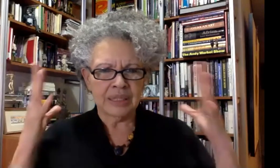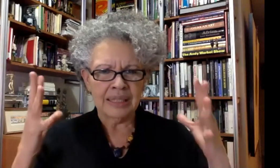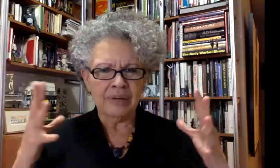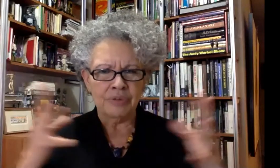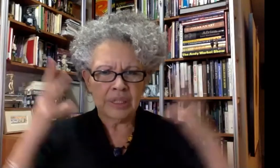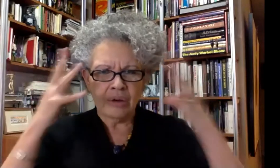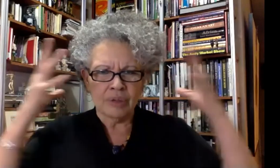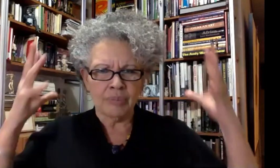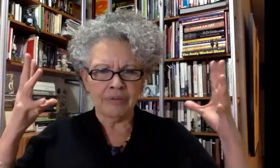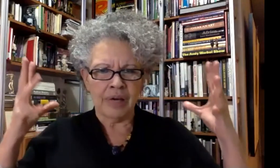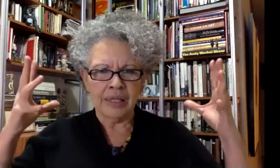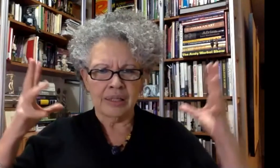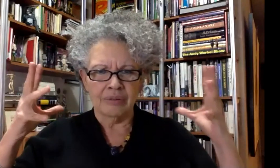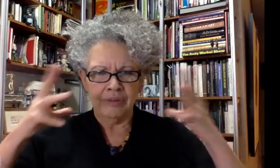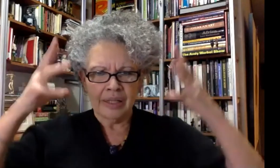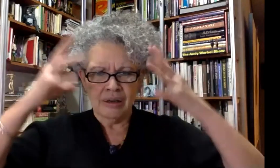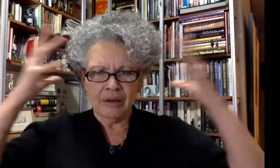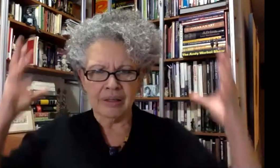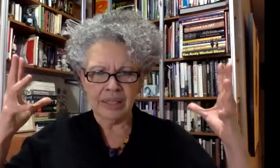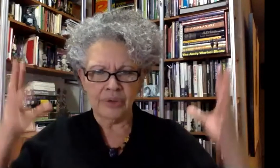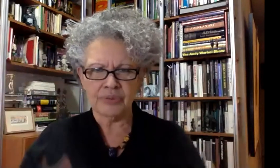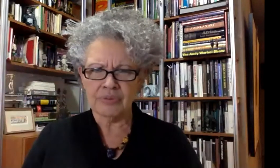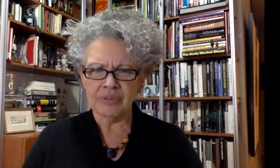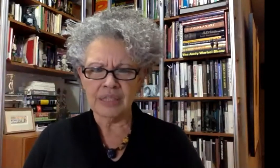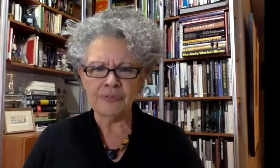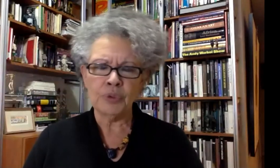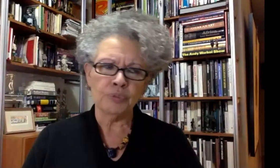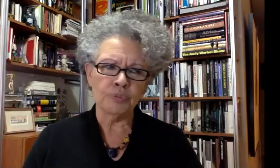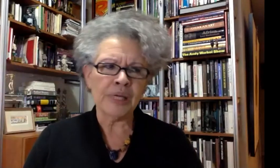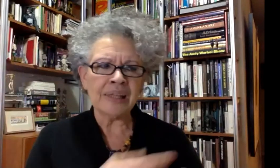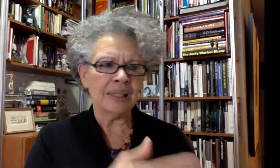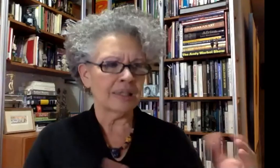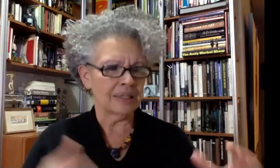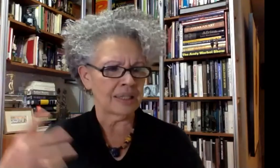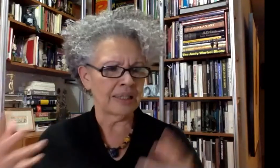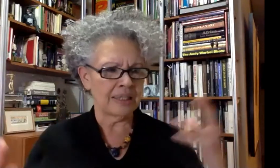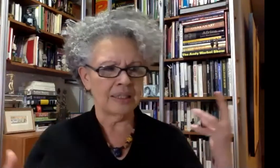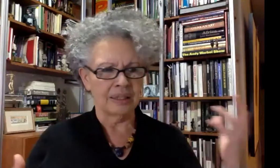by Middleton Harris under the editorial eye of Toni Morrison, whose uncredited poem appears